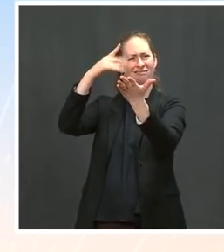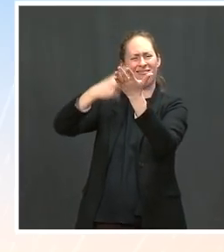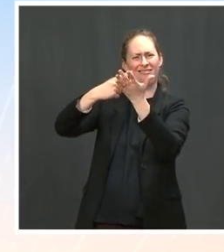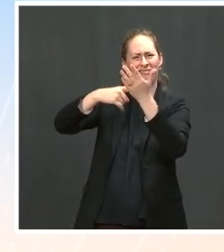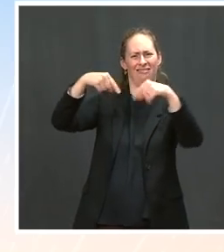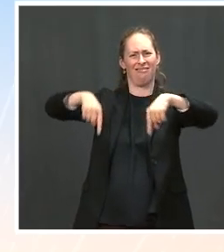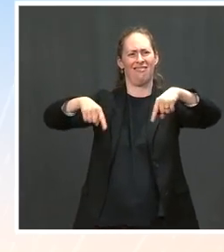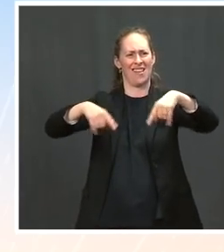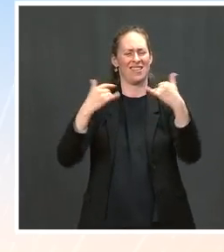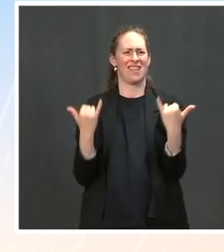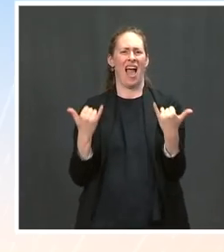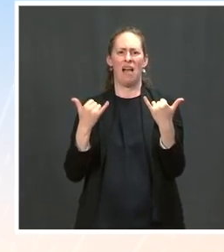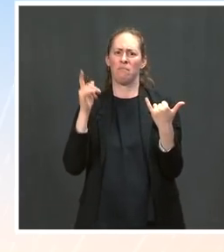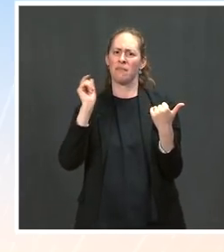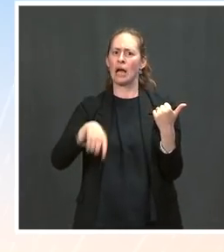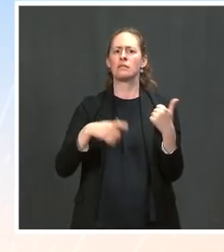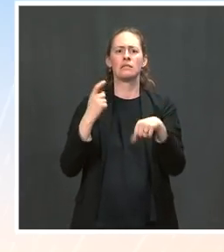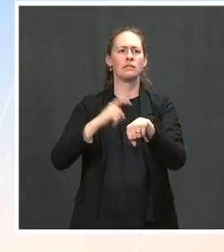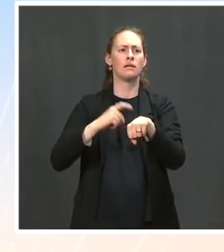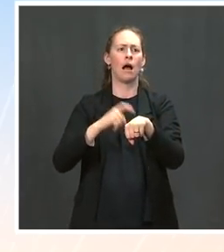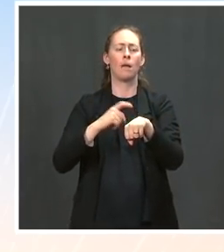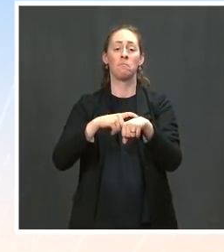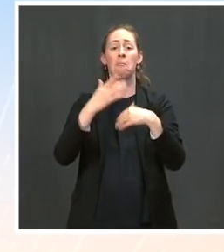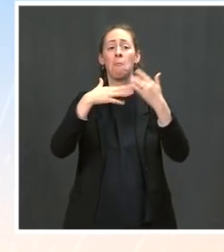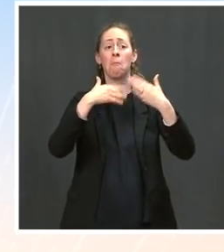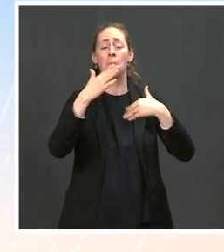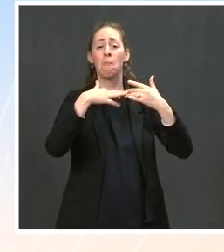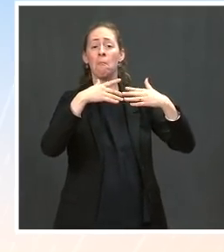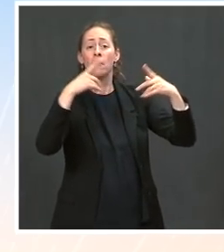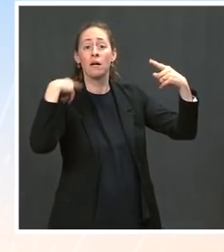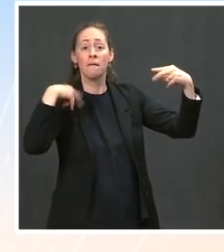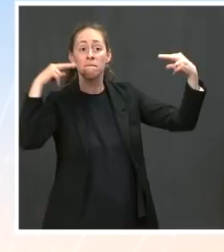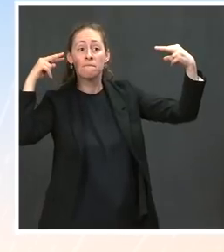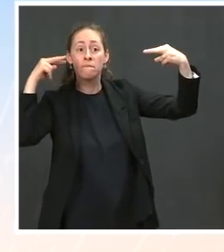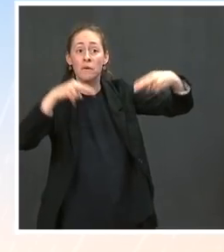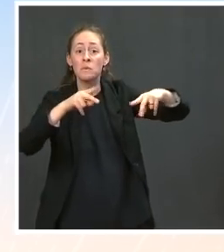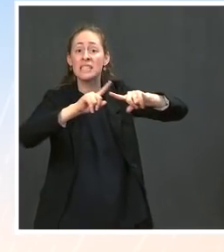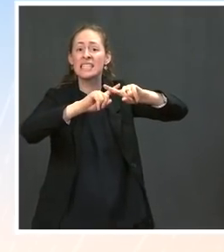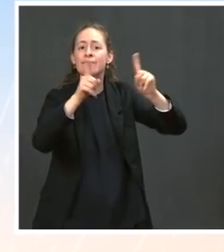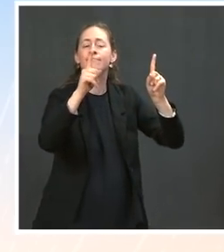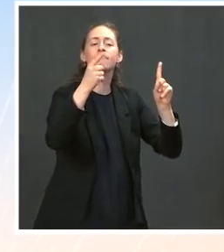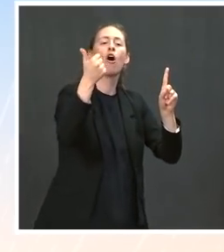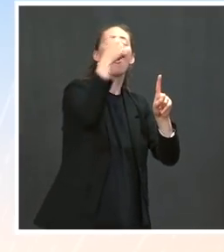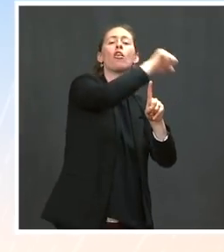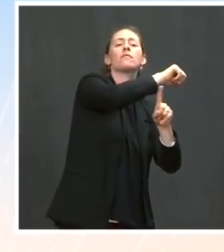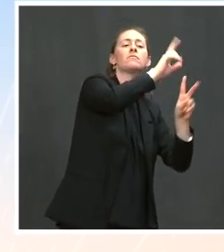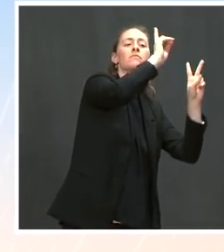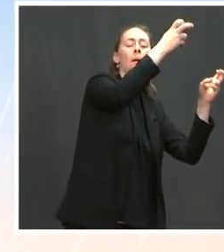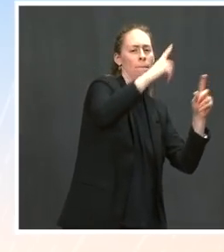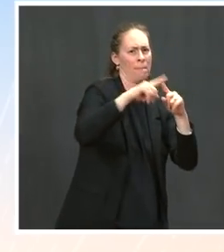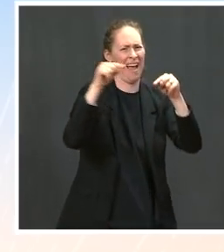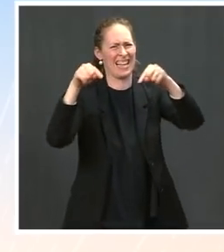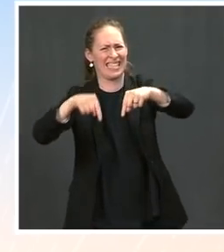even when you have agreement -- disagreements about other areas, you can -- we can agree on that. The Press: Do we know if Xi Jinping will participate as well?